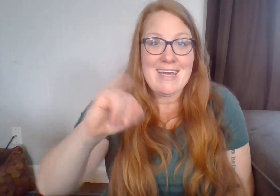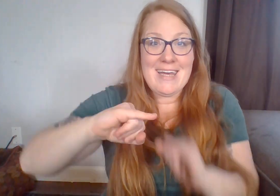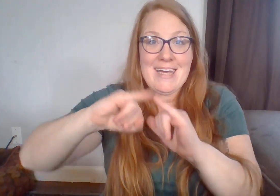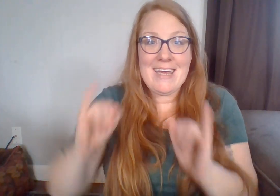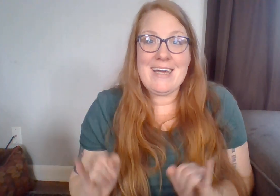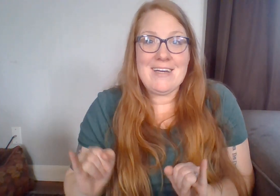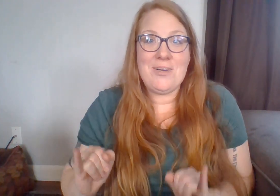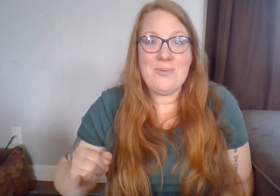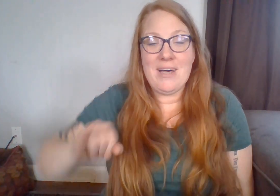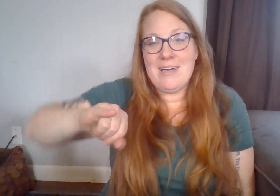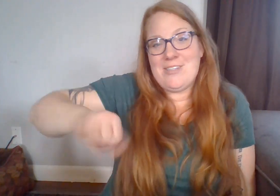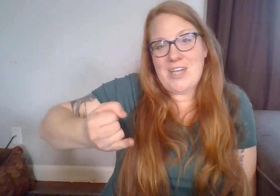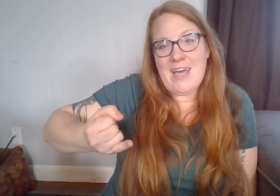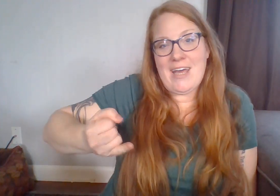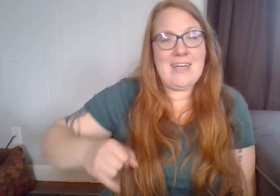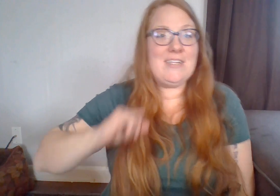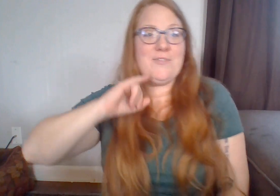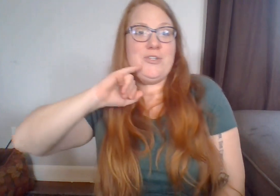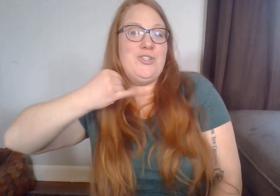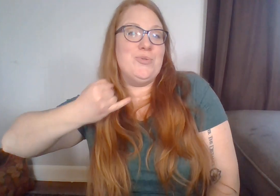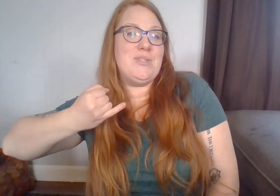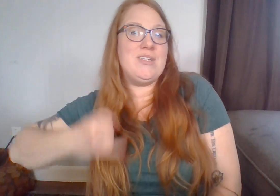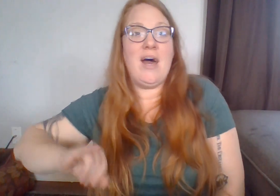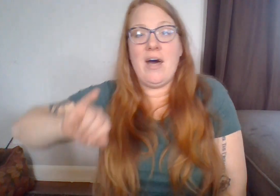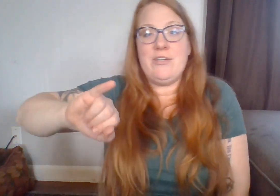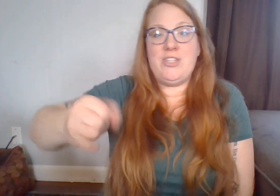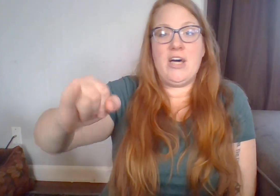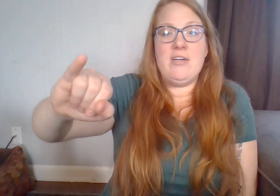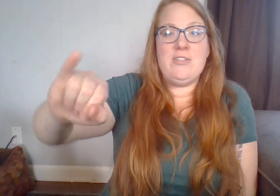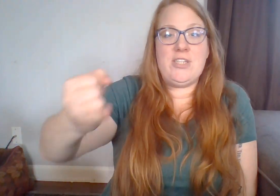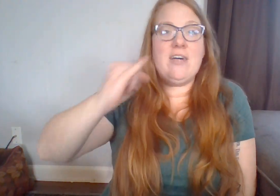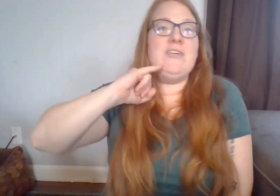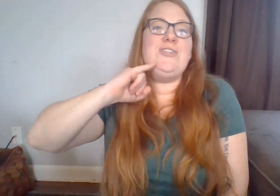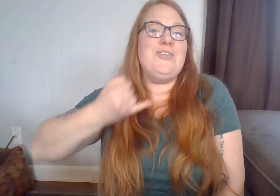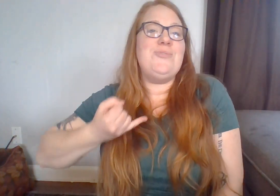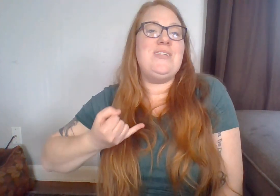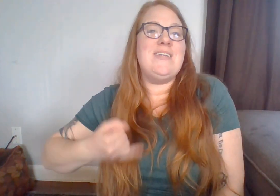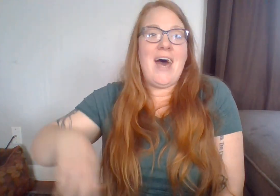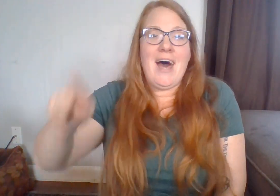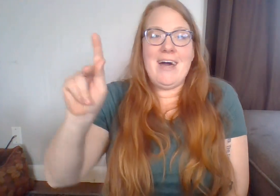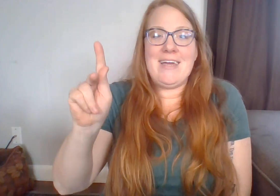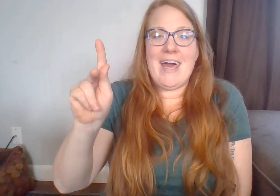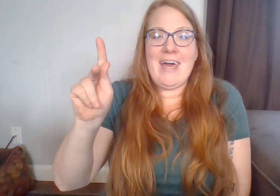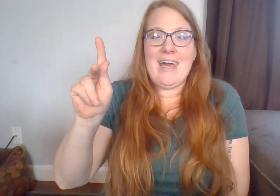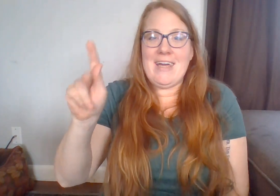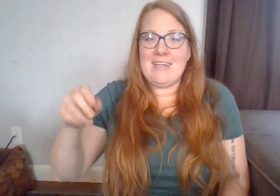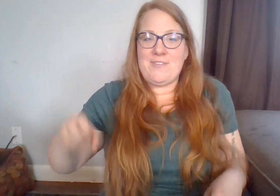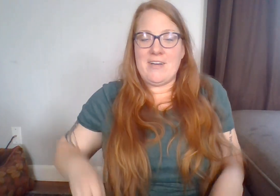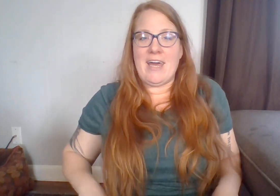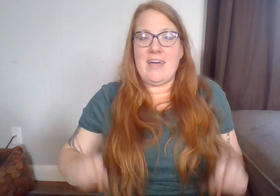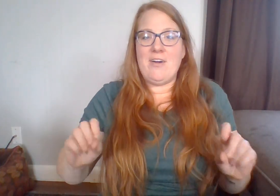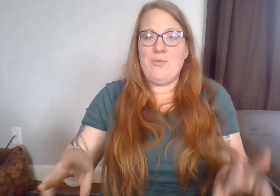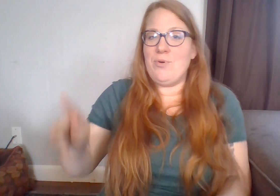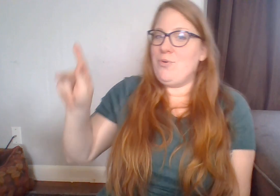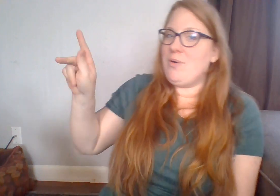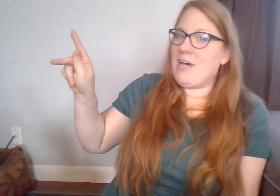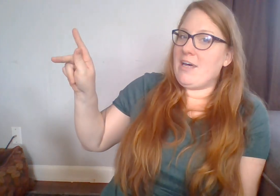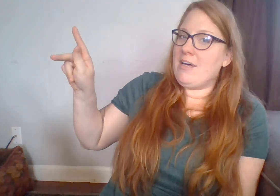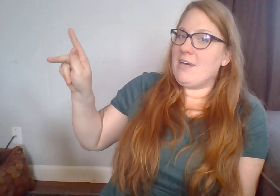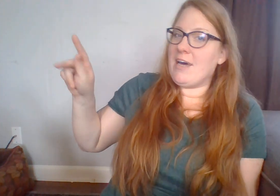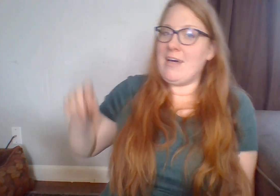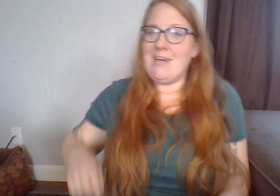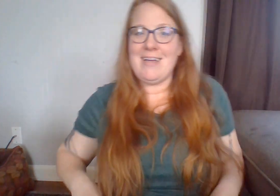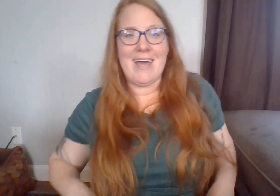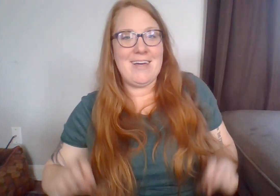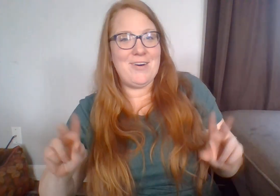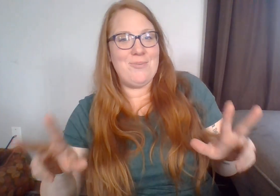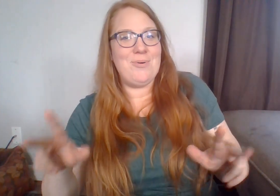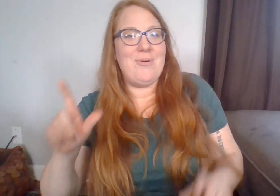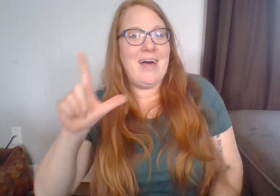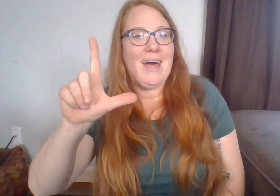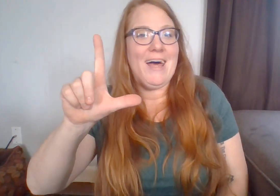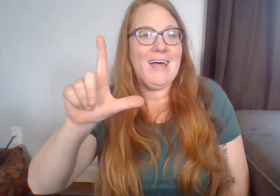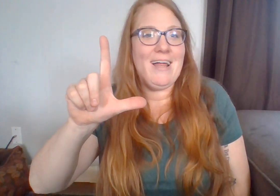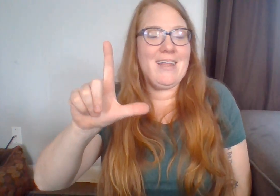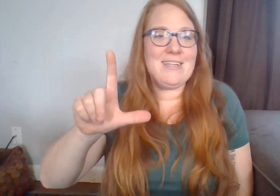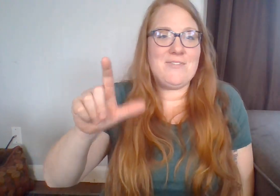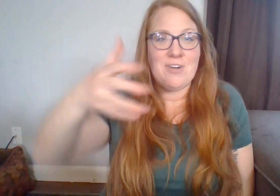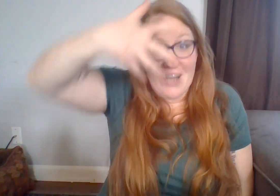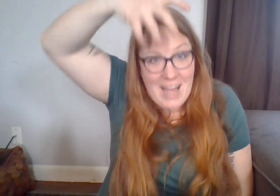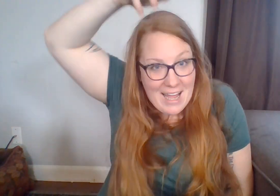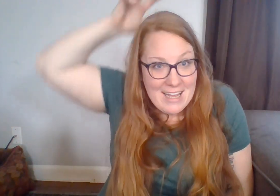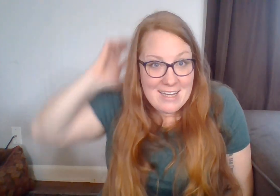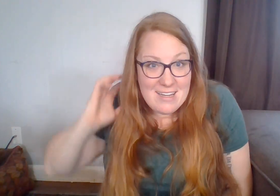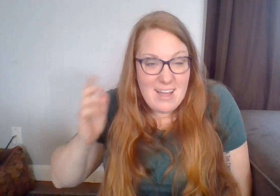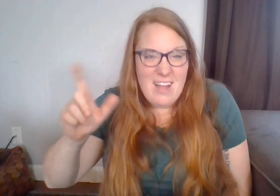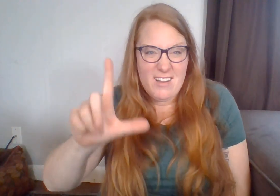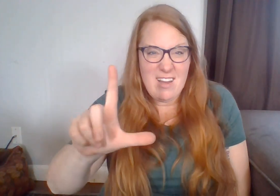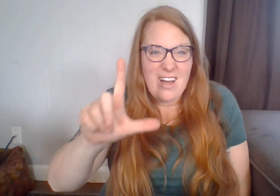i...i...igloo, J is for Juice j...j...juice, K is for Kangaroo k...k...kangaroo, L is for Lion l...